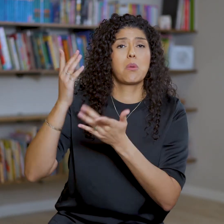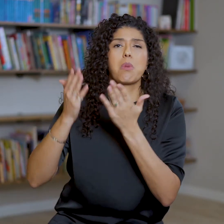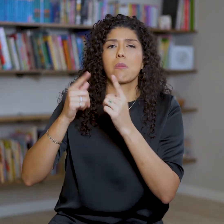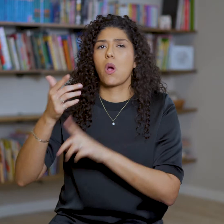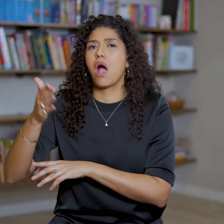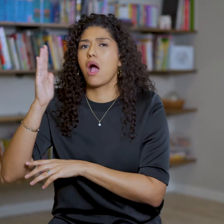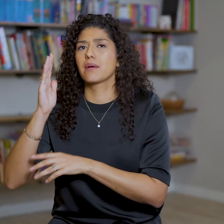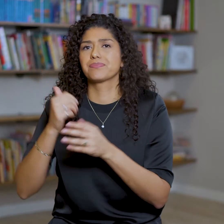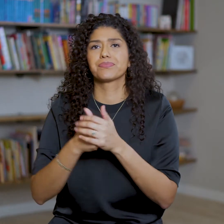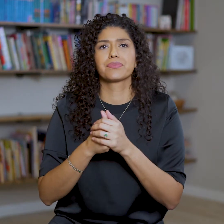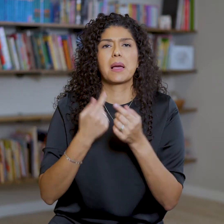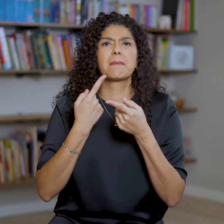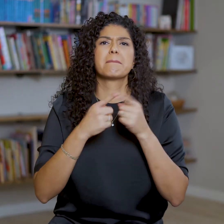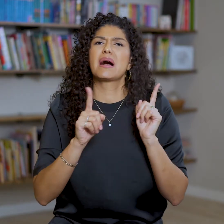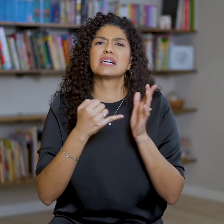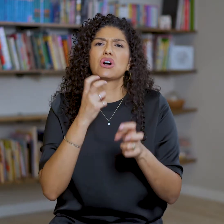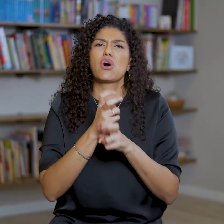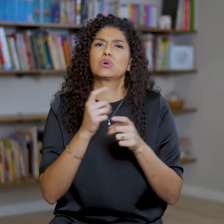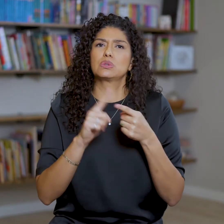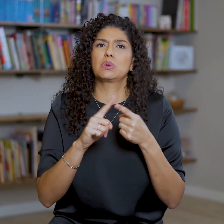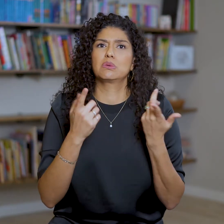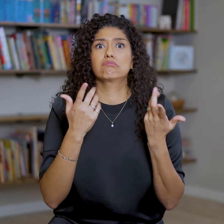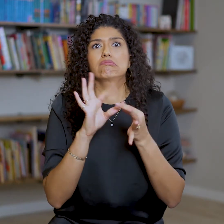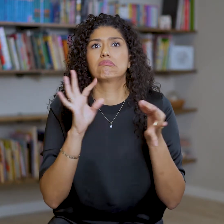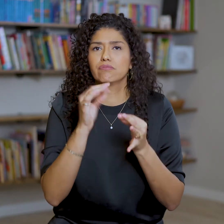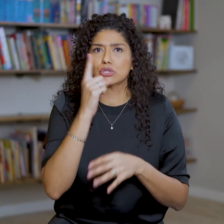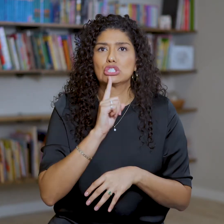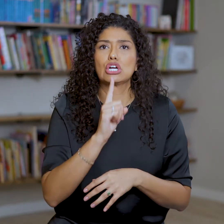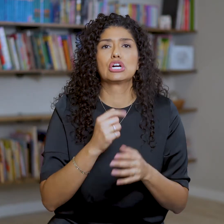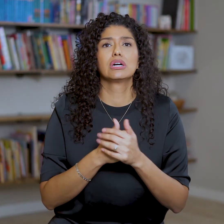presumably to God, though it’s hard to say for sure—